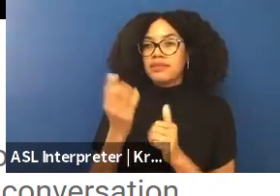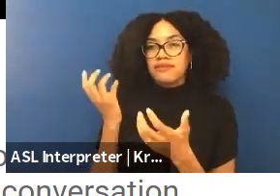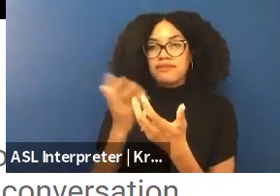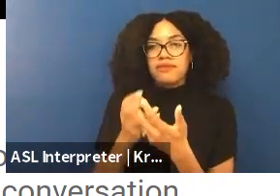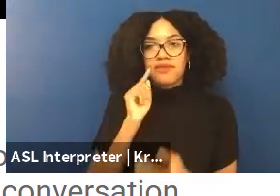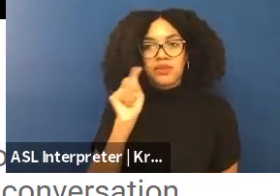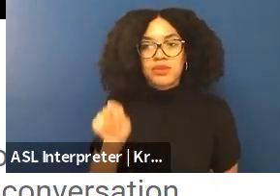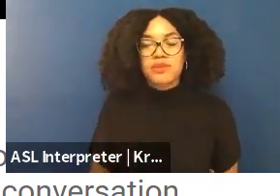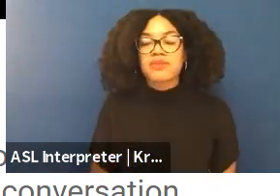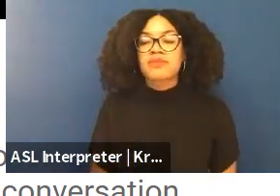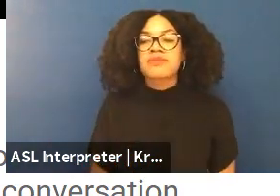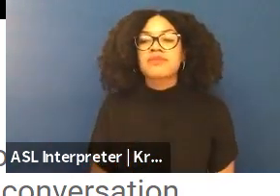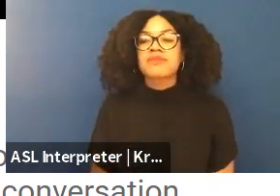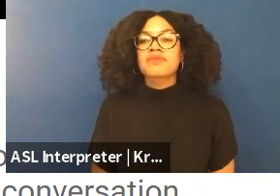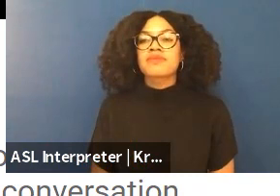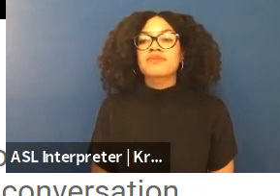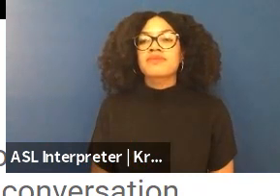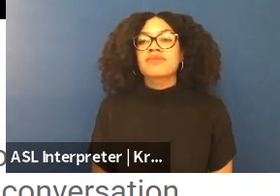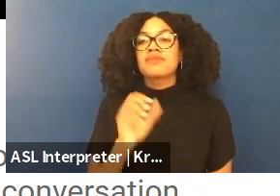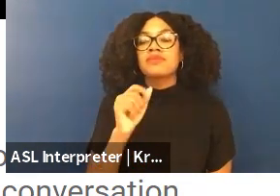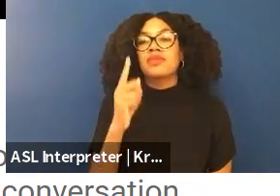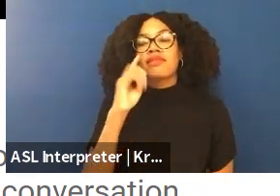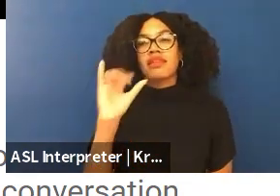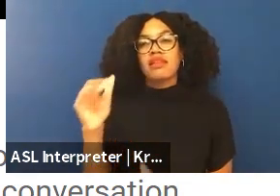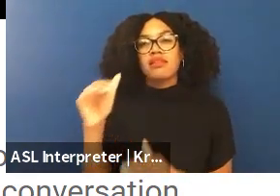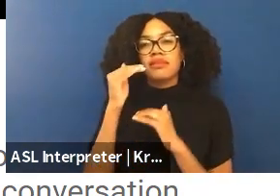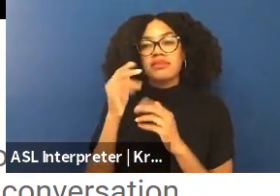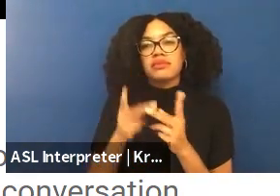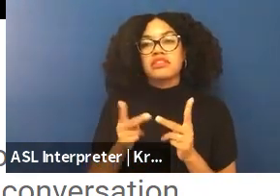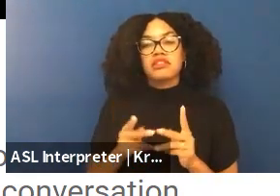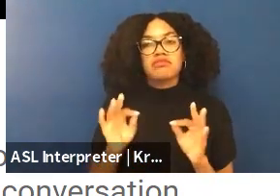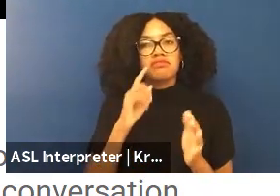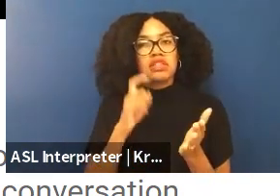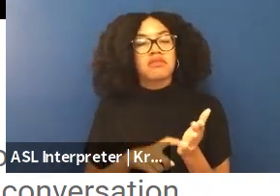So I think recognizing that liminality-- and then, on the other side, though, the administration is